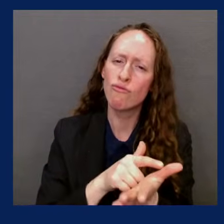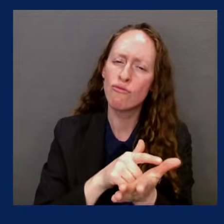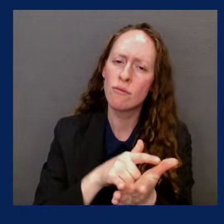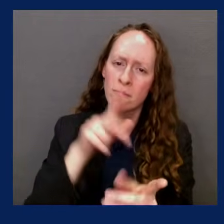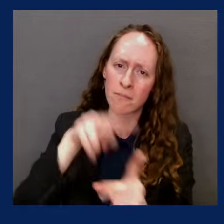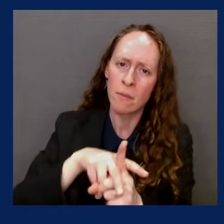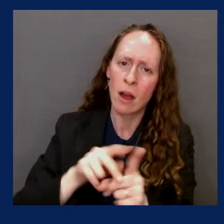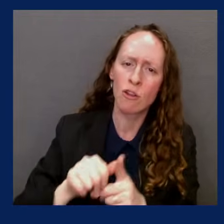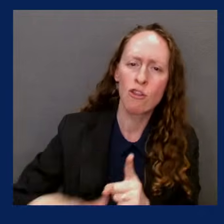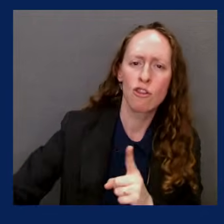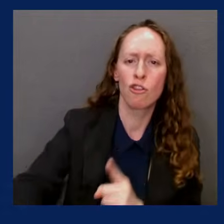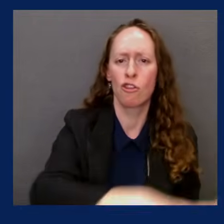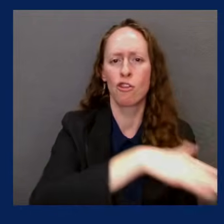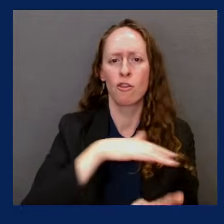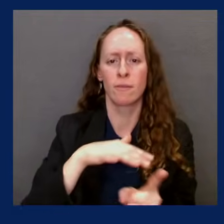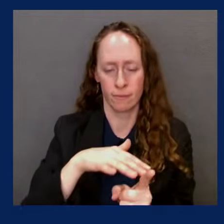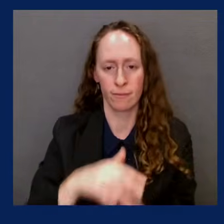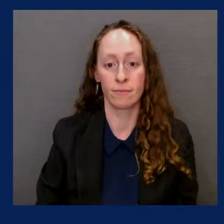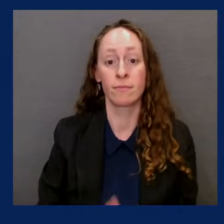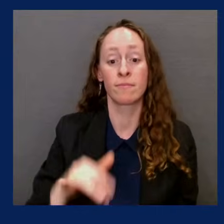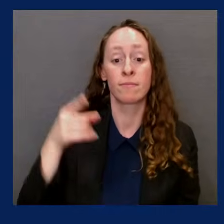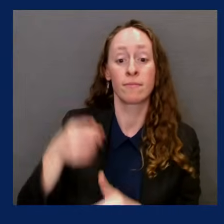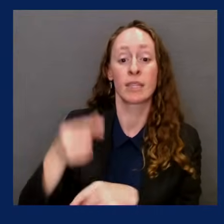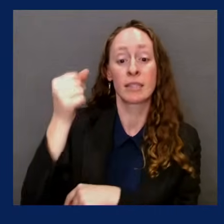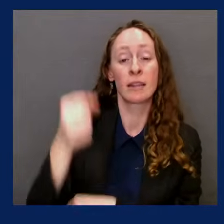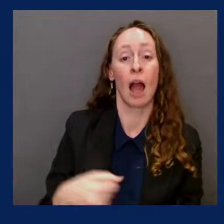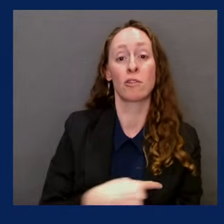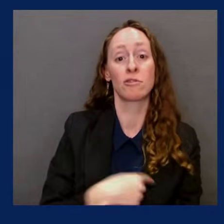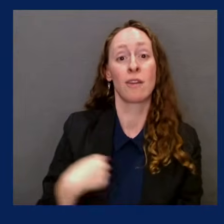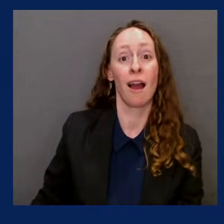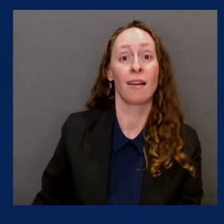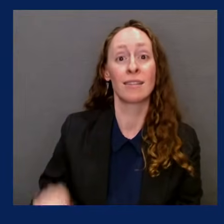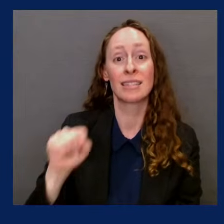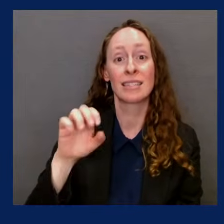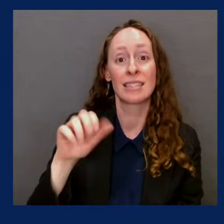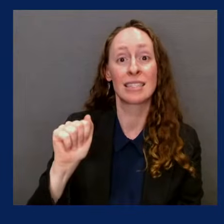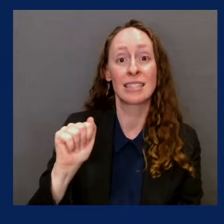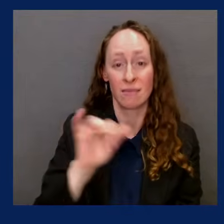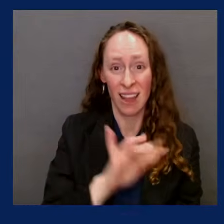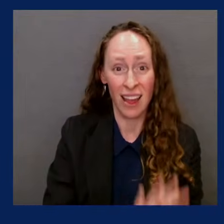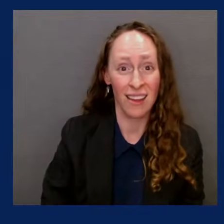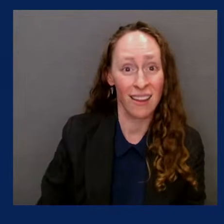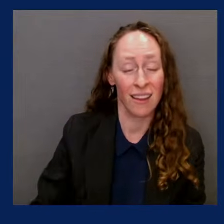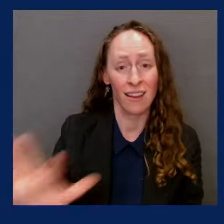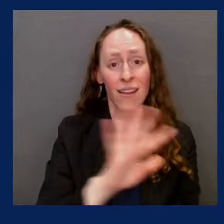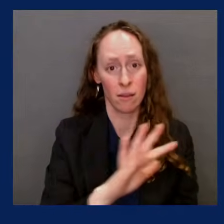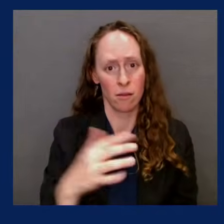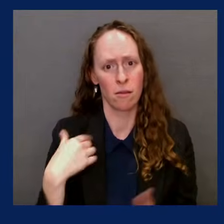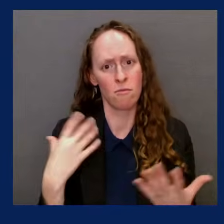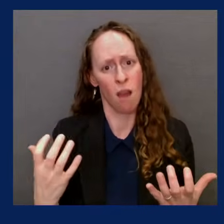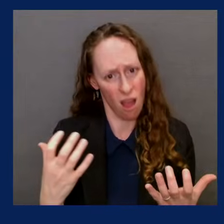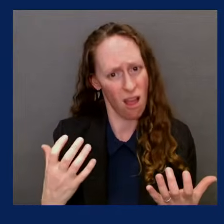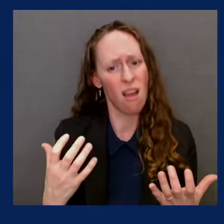the right of passage in that important waterway there -- the East China Sea, the Taiwan Strait --